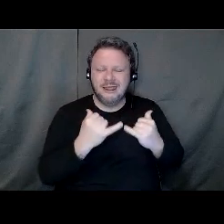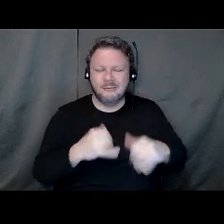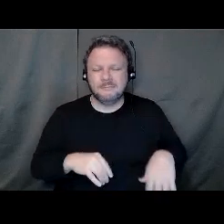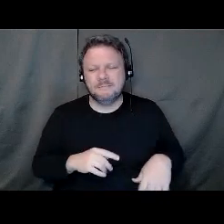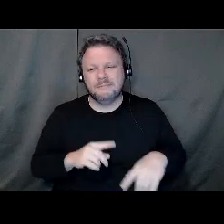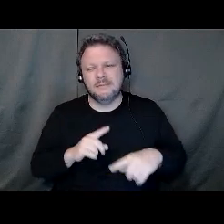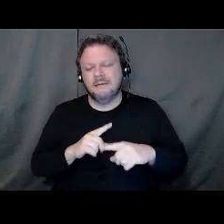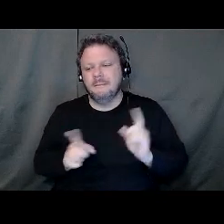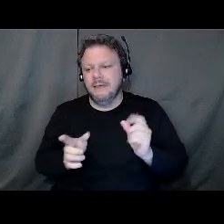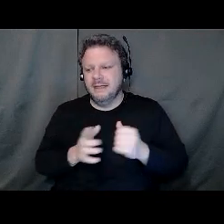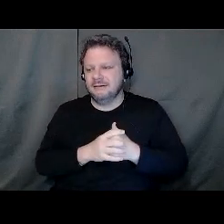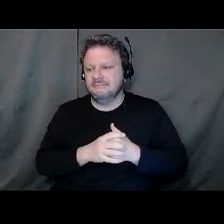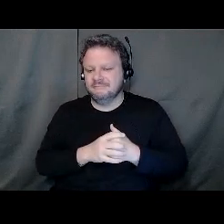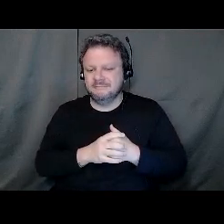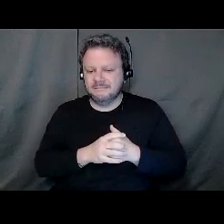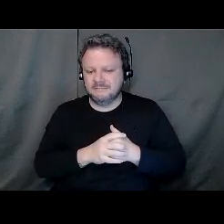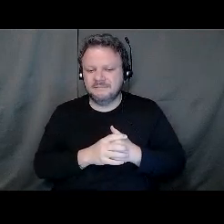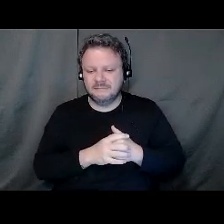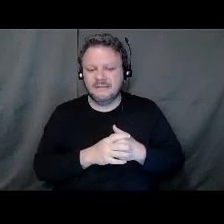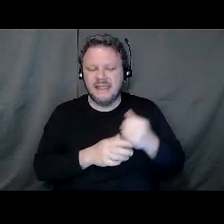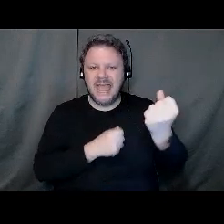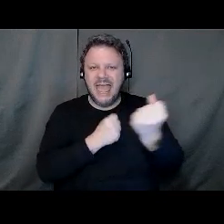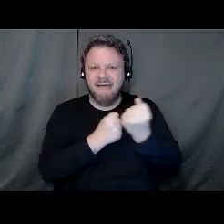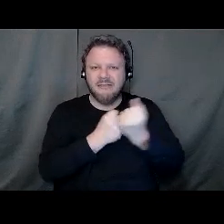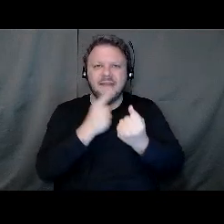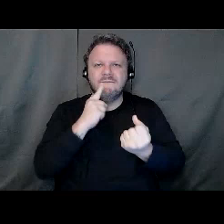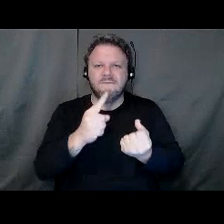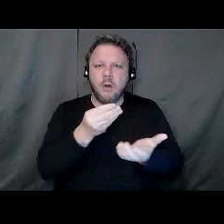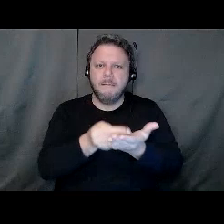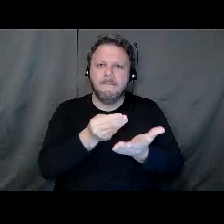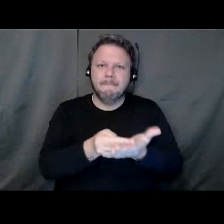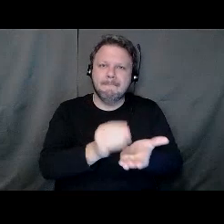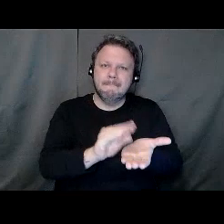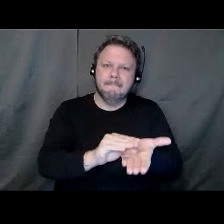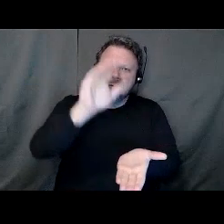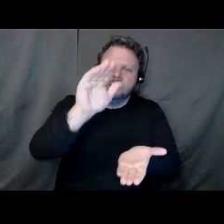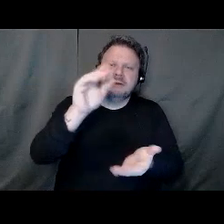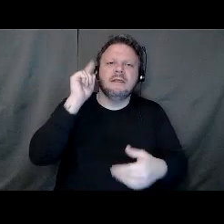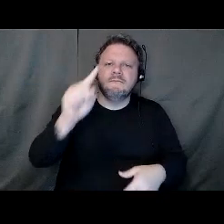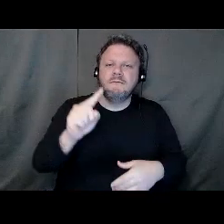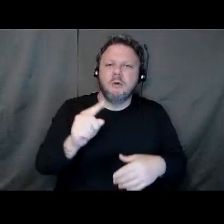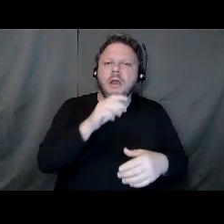But without a question advocating for increased funding of the older Americans act, the time is now.